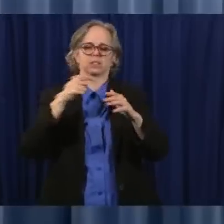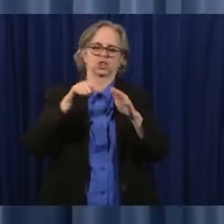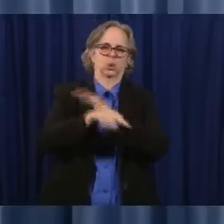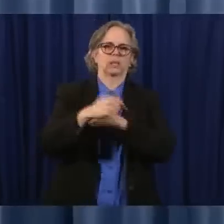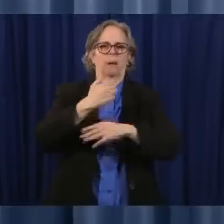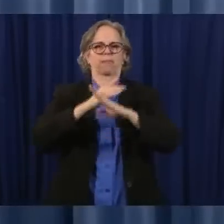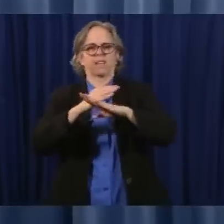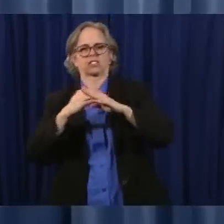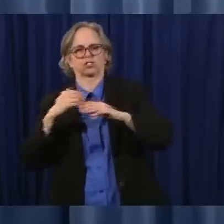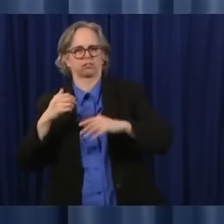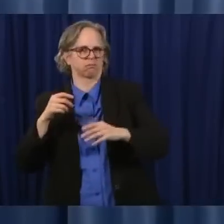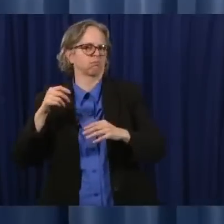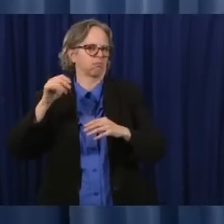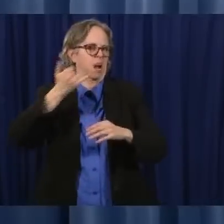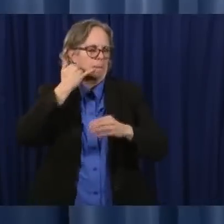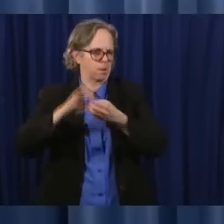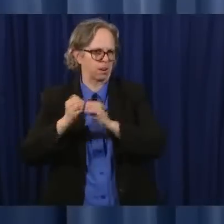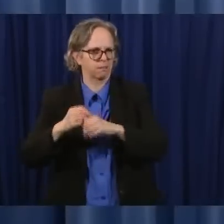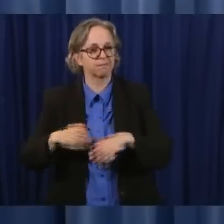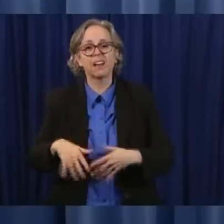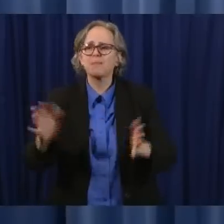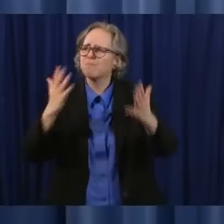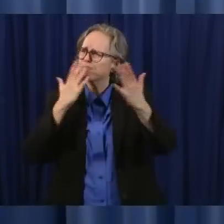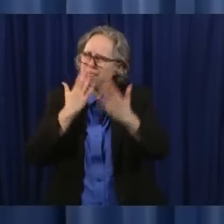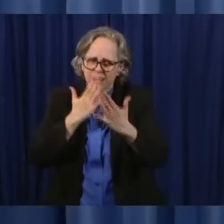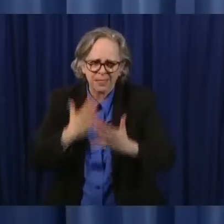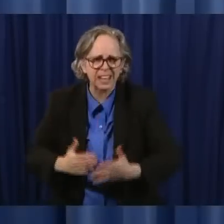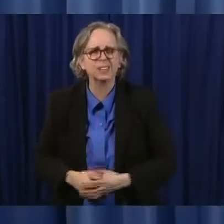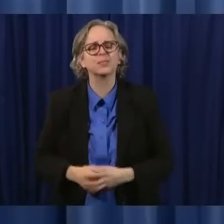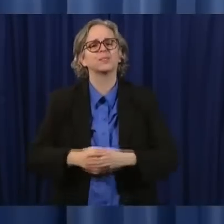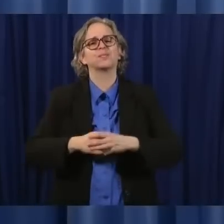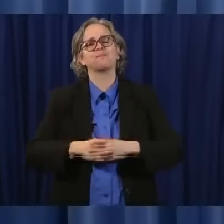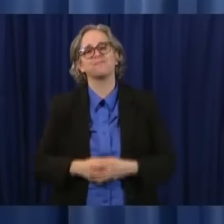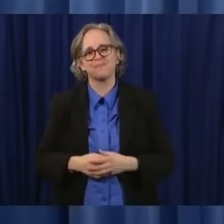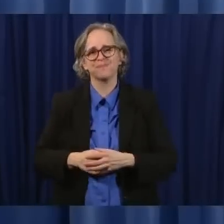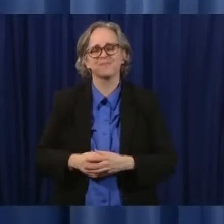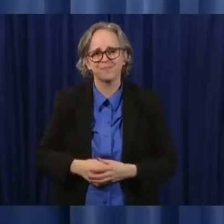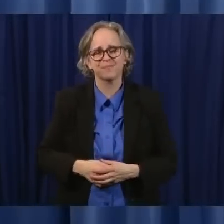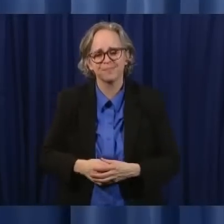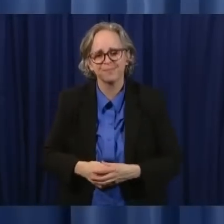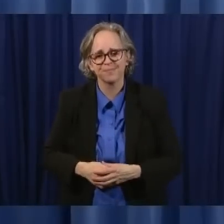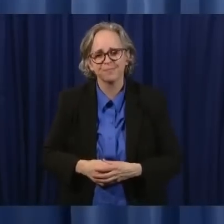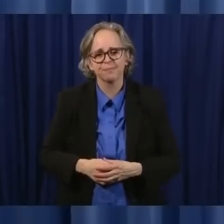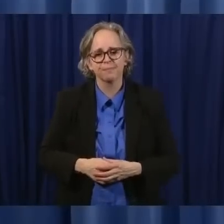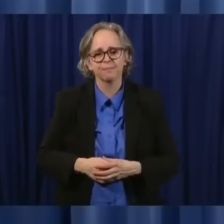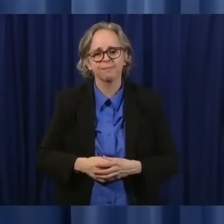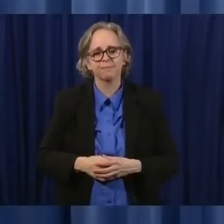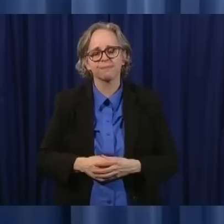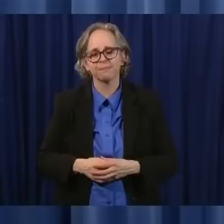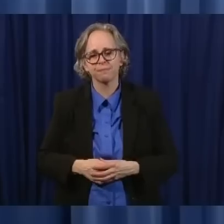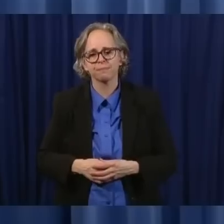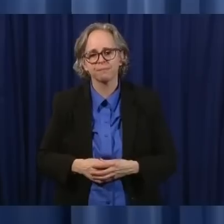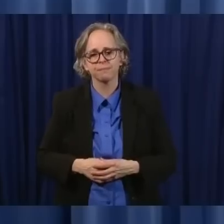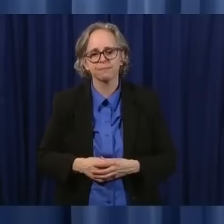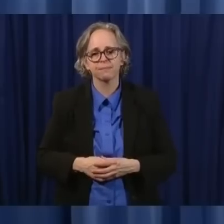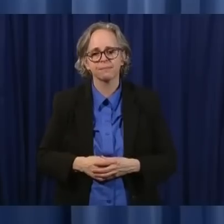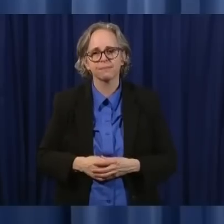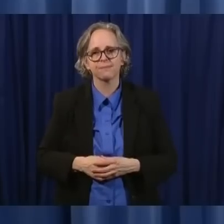00 A.M. 00 P.M. EVERY DAY AND ROLLS OVER TO A NATIONAL NUMBER AT NIGHT. THANK YOU VERY MUCH. WE APPRECIATE IT. THANK YOU.